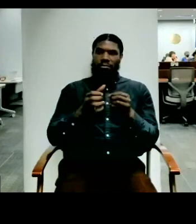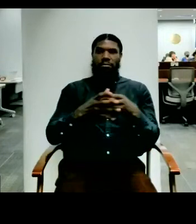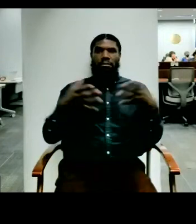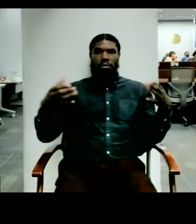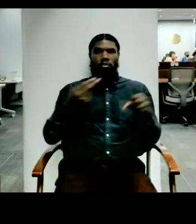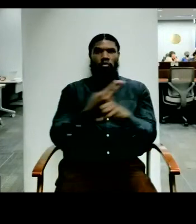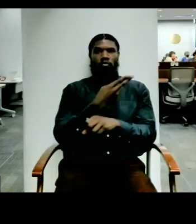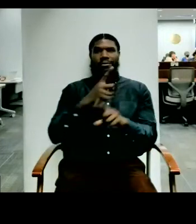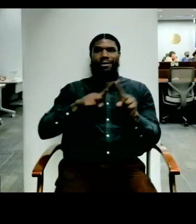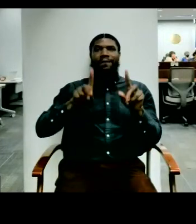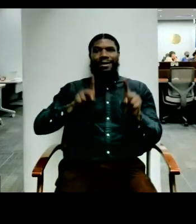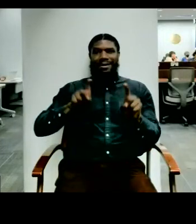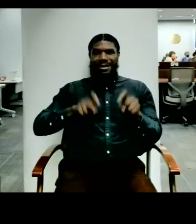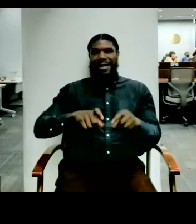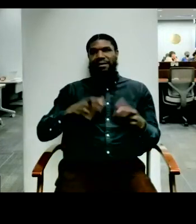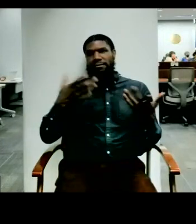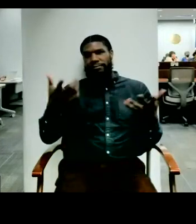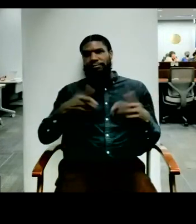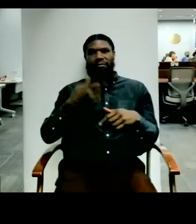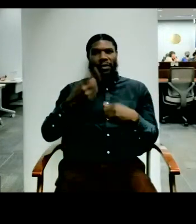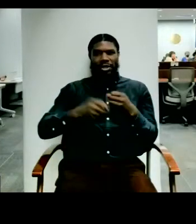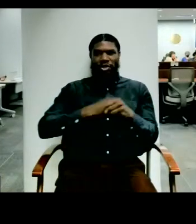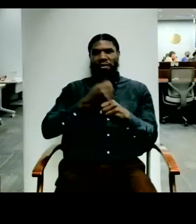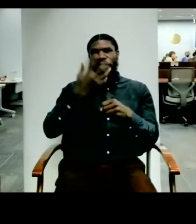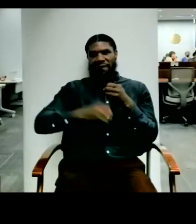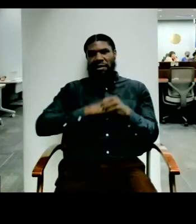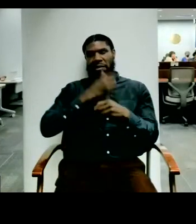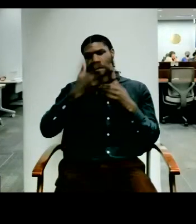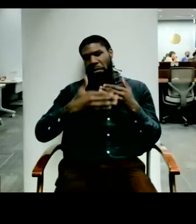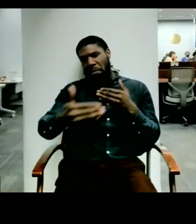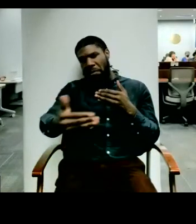So we're hearing and seeing from were the vendors is that there is more accountability